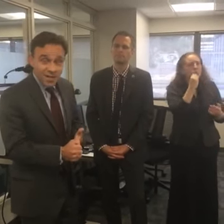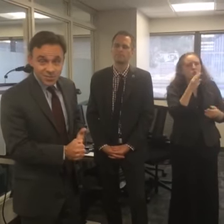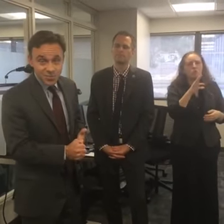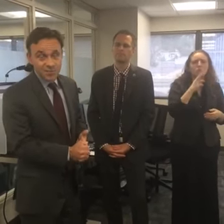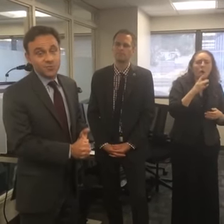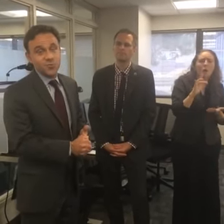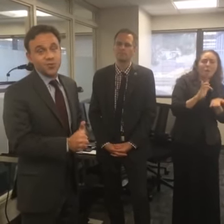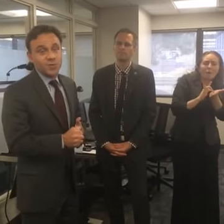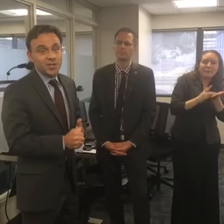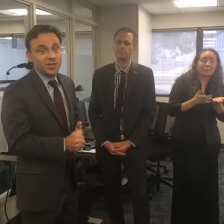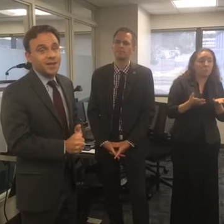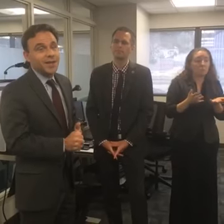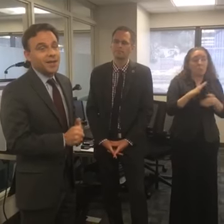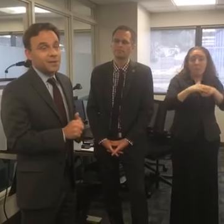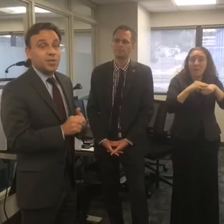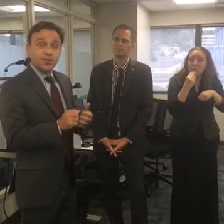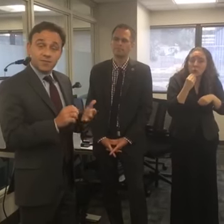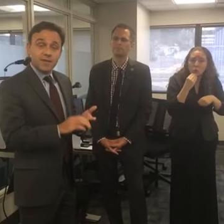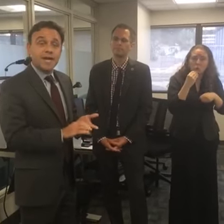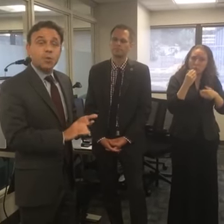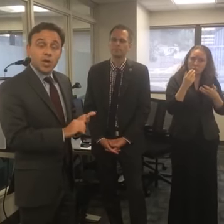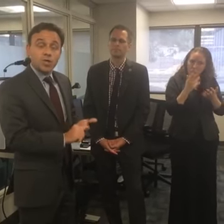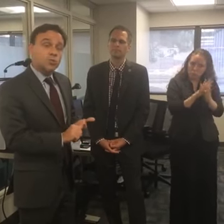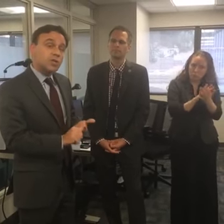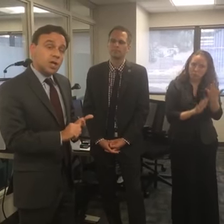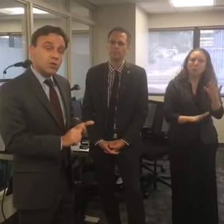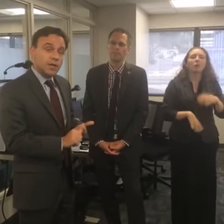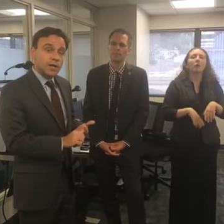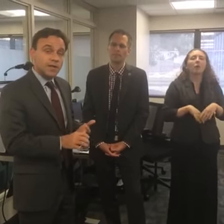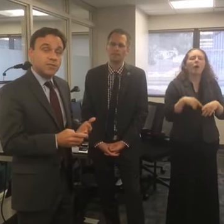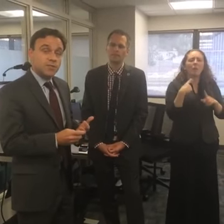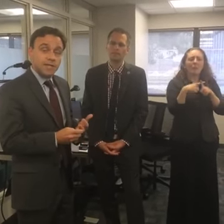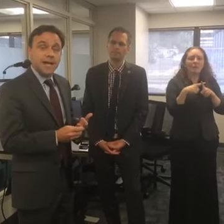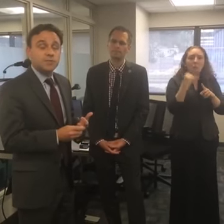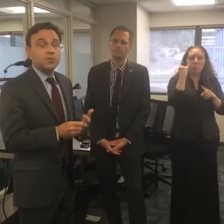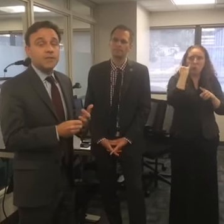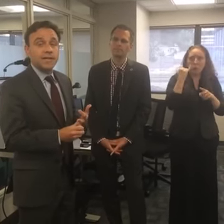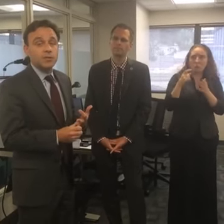pets, pet food, as well, uh you can find out where you would go if you did have to evacuate